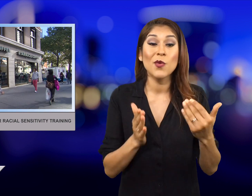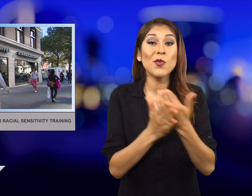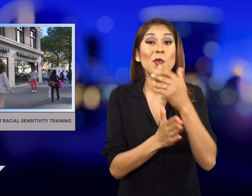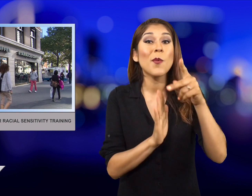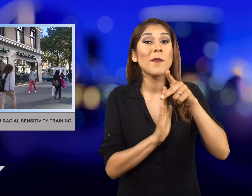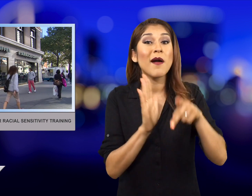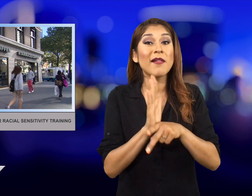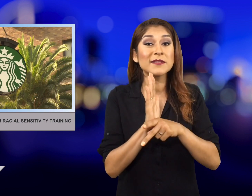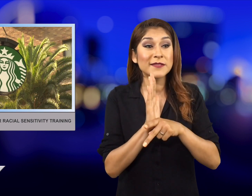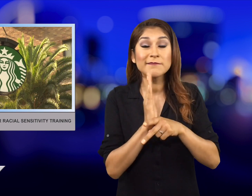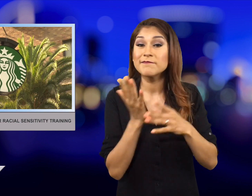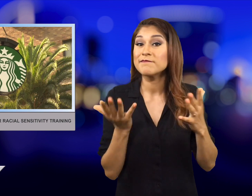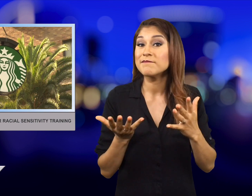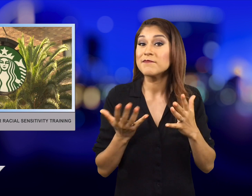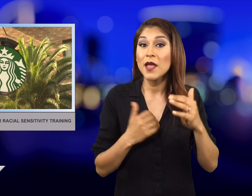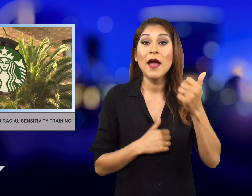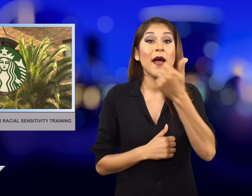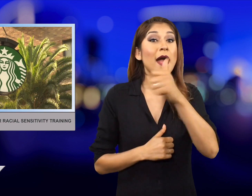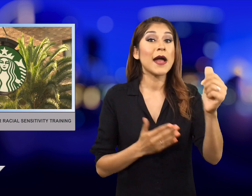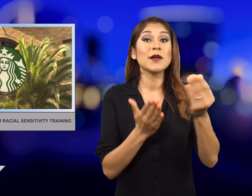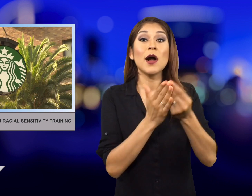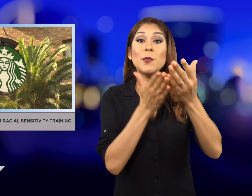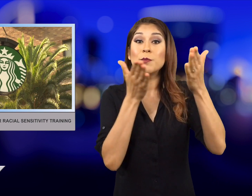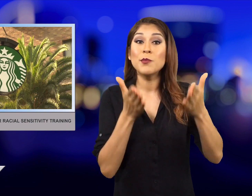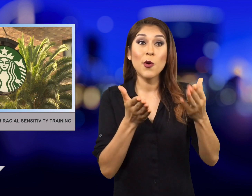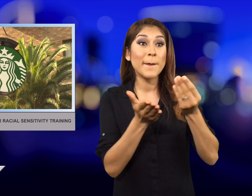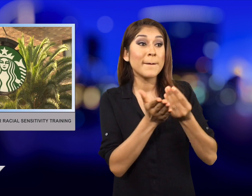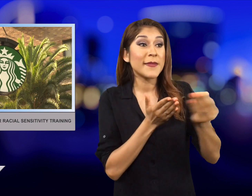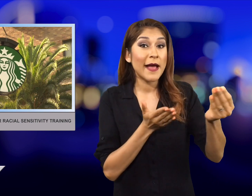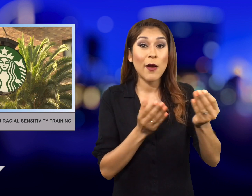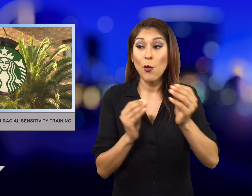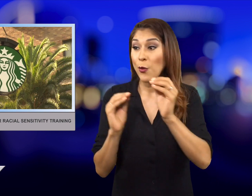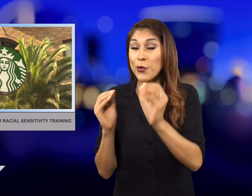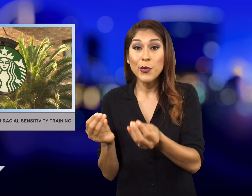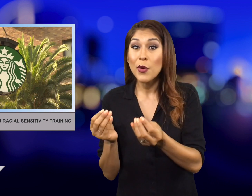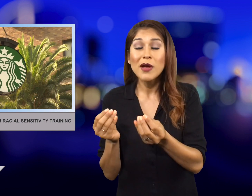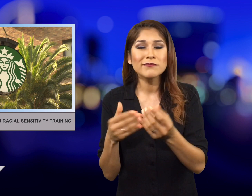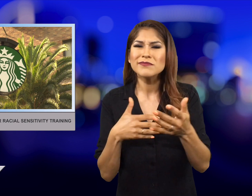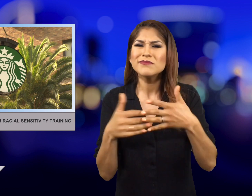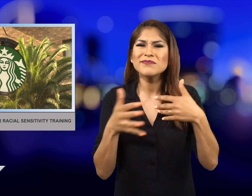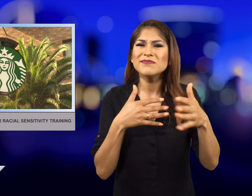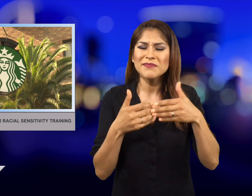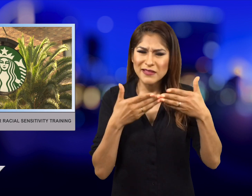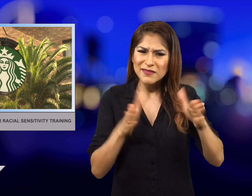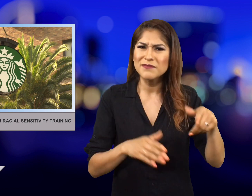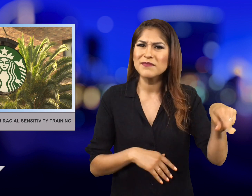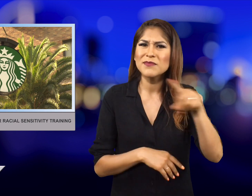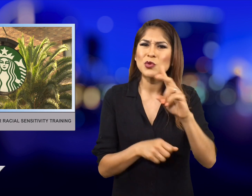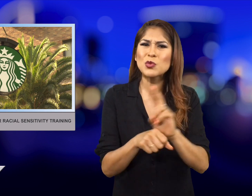men and also created a new policy allowing anyone, paying customer or not, to use the